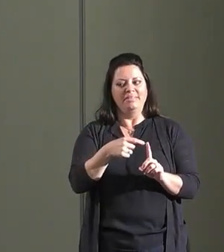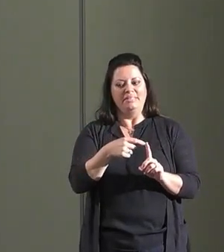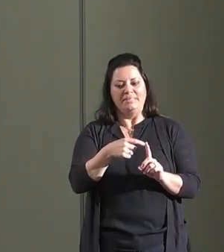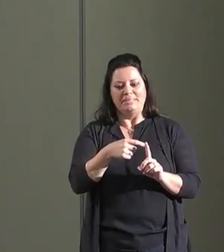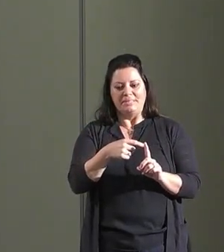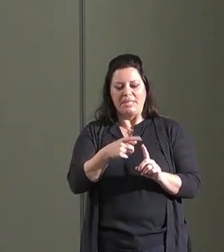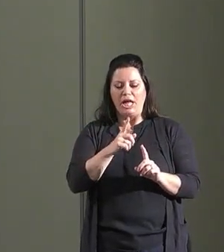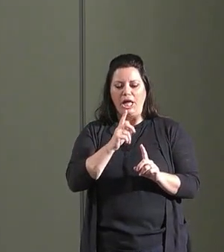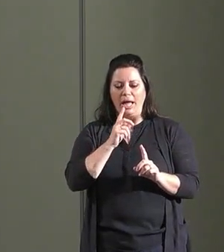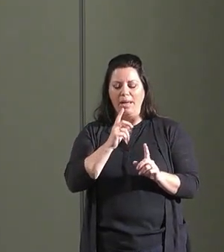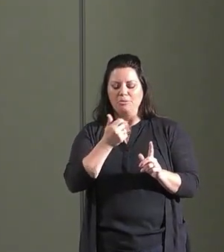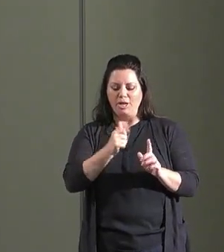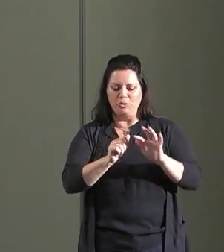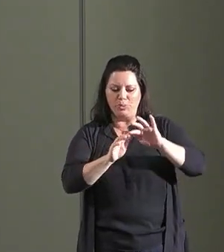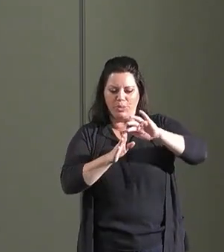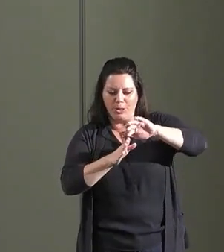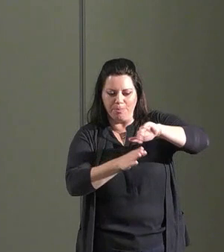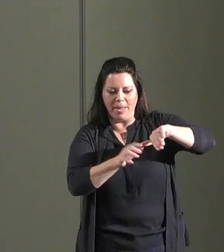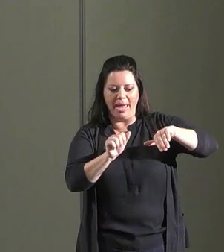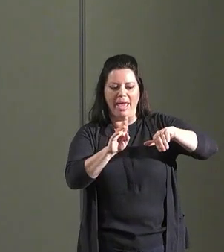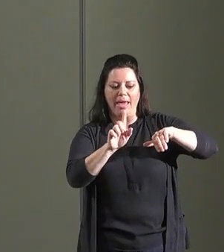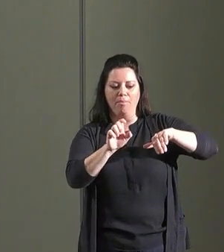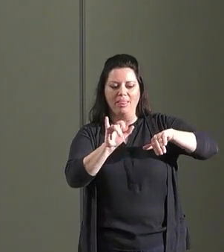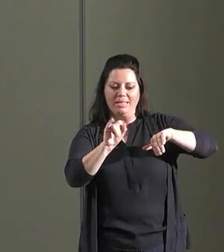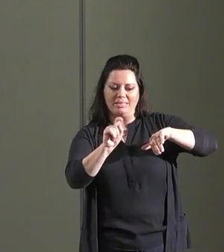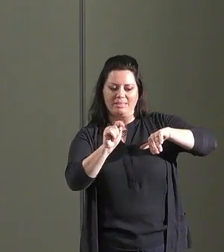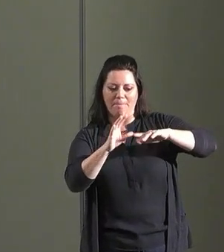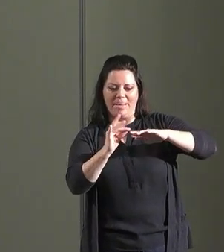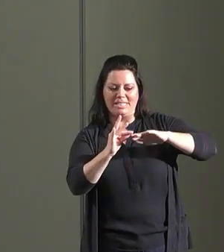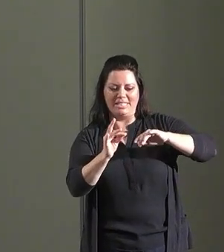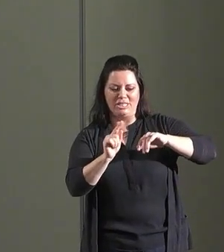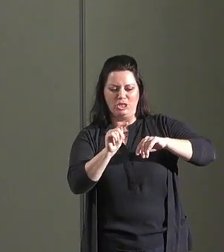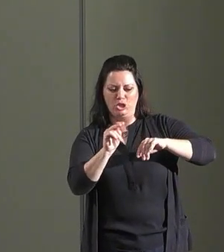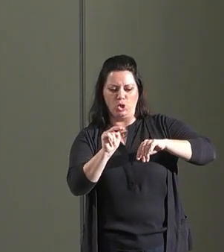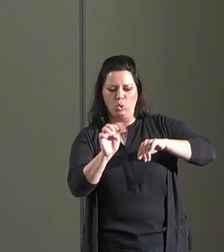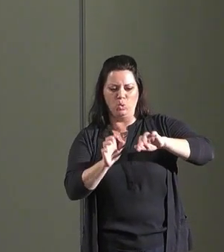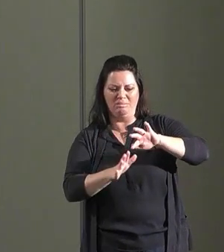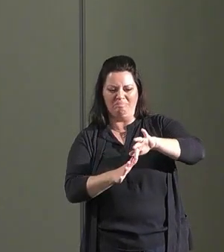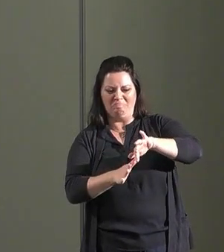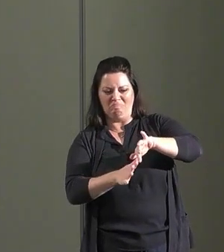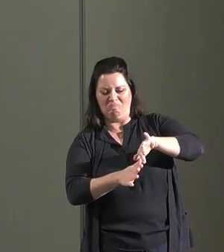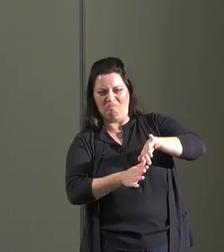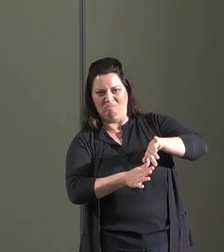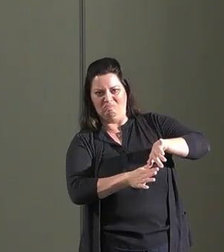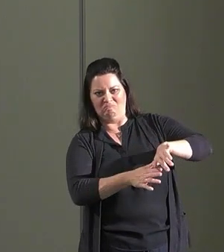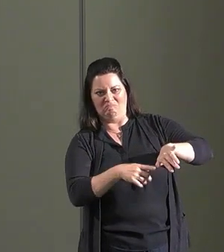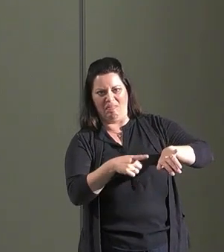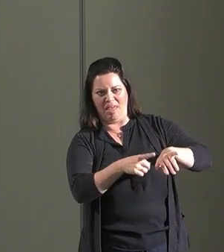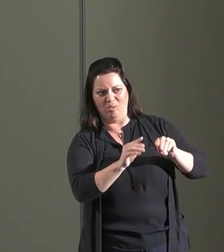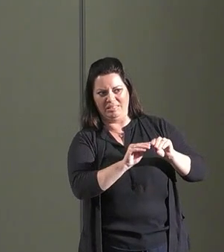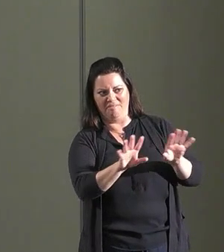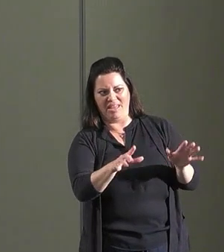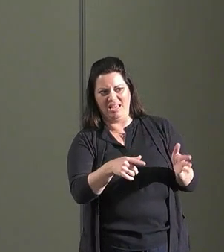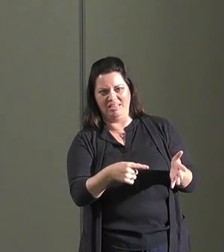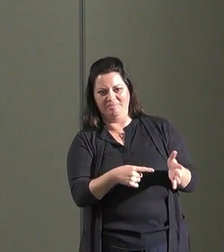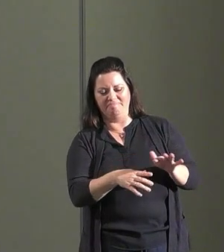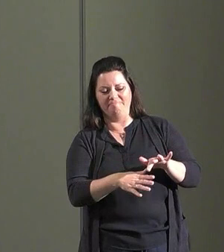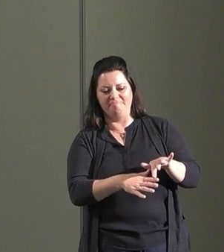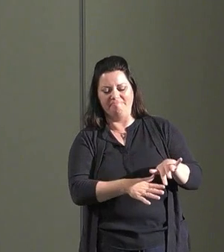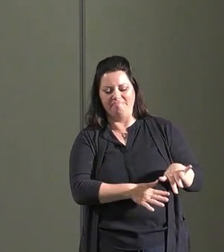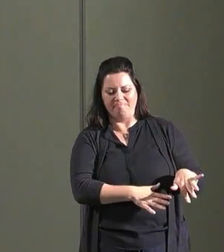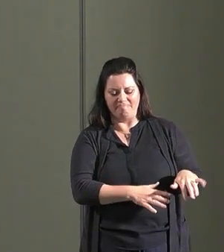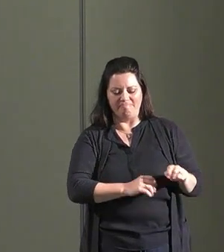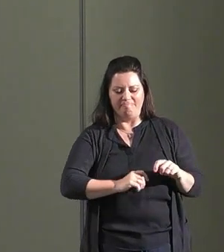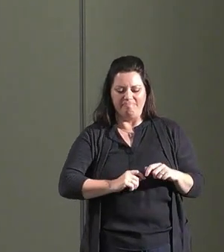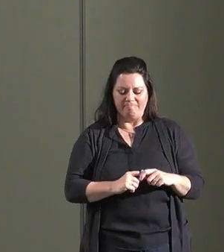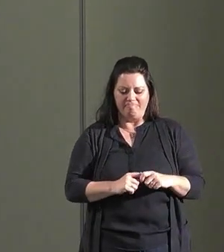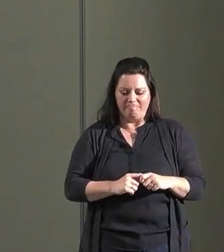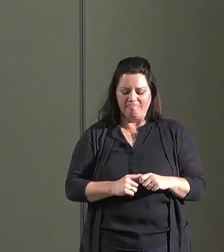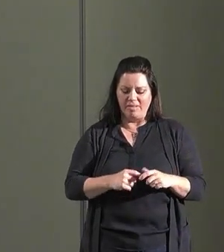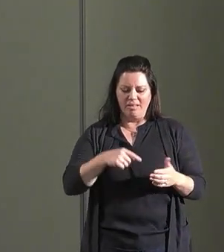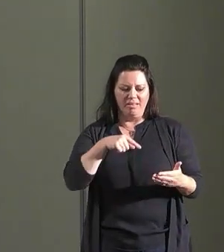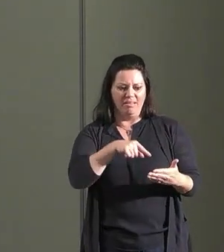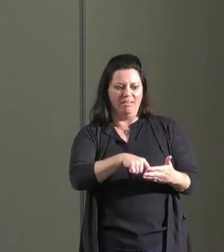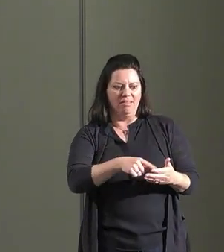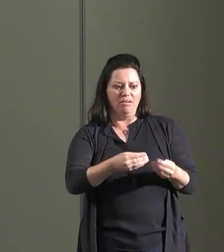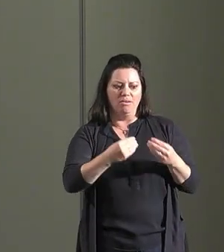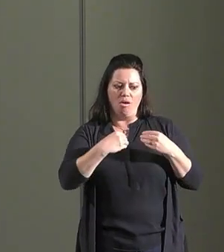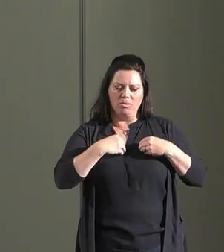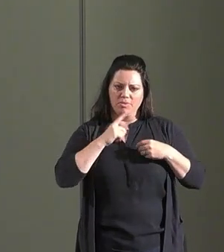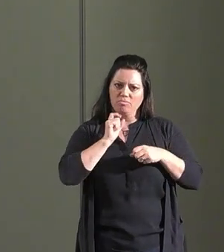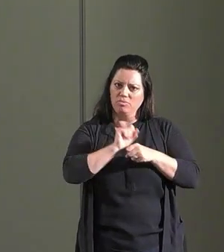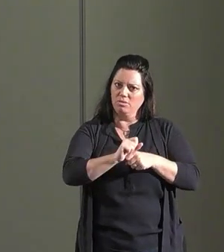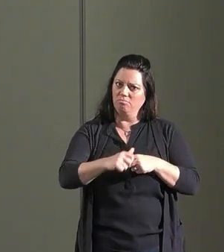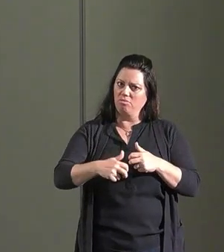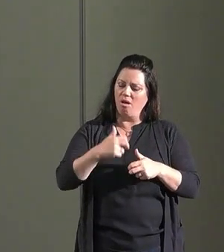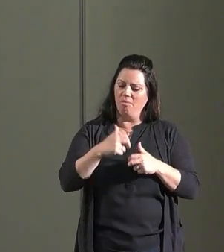ablest messaging and tone of what is conveyed there. It is causing me pause. Contemplation.